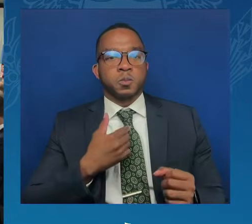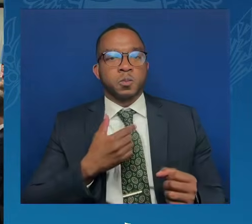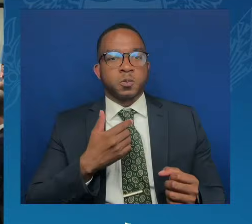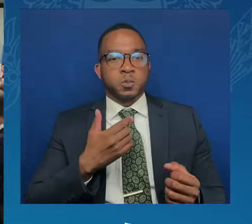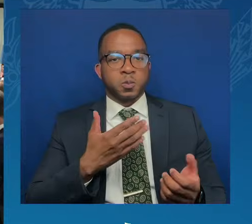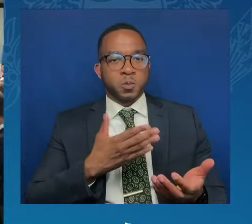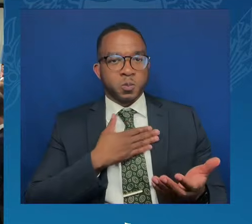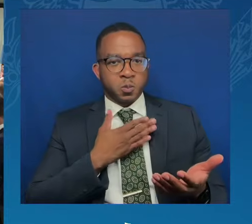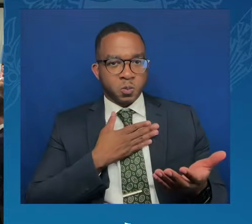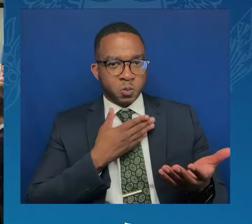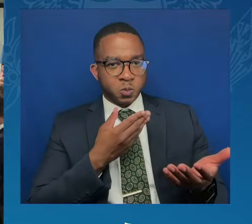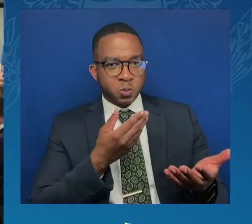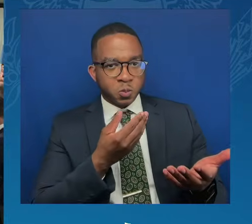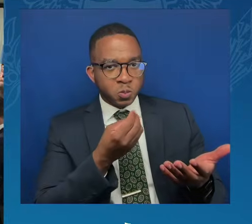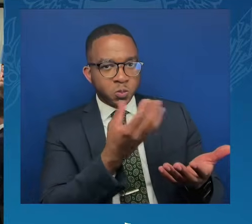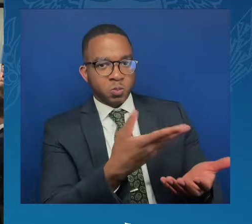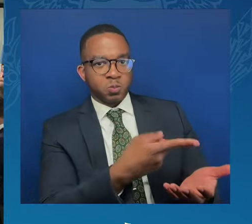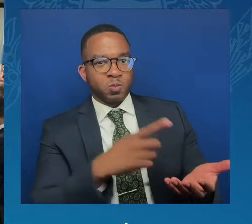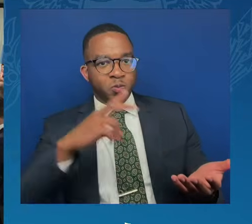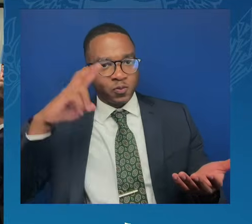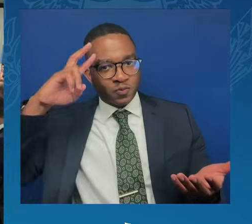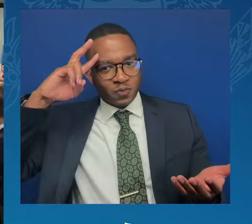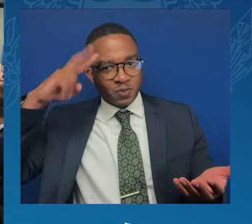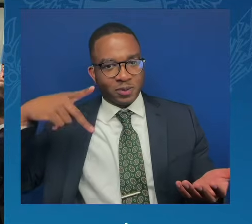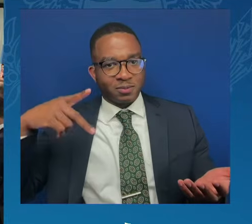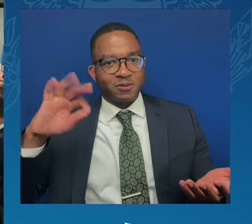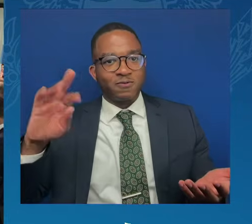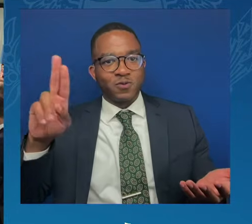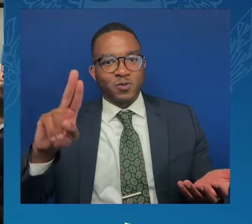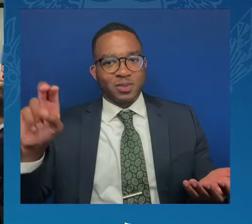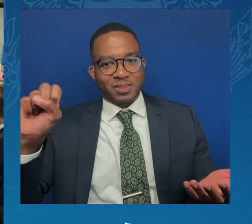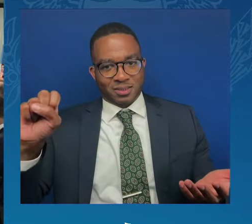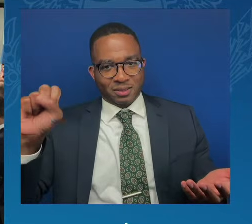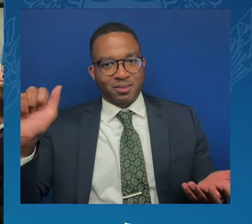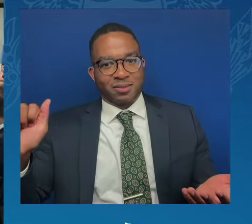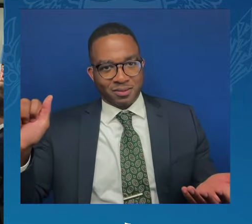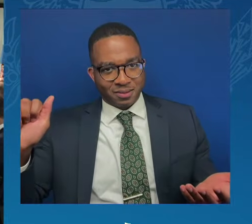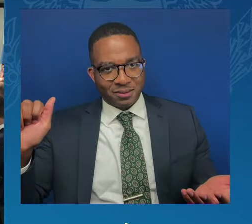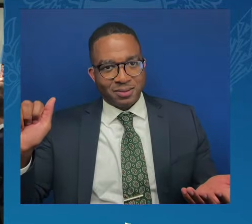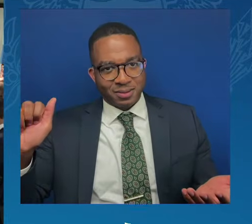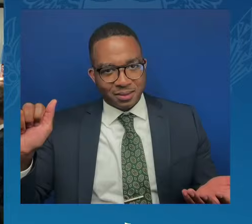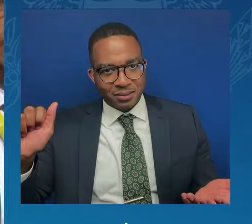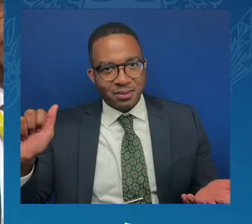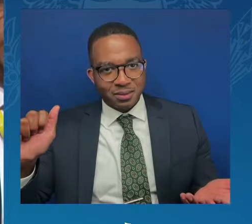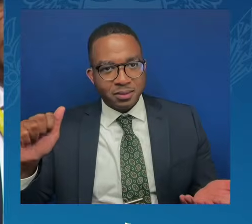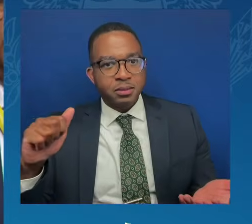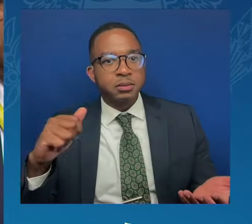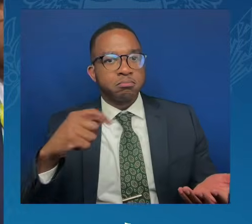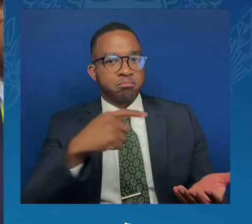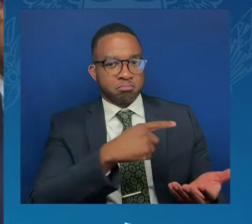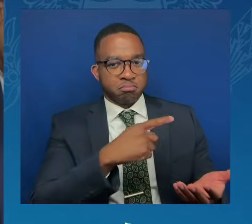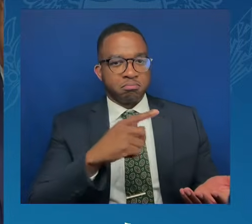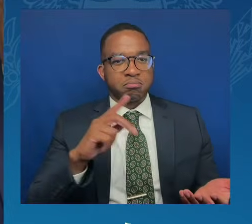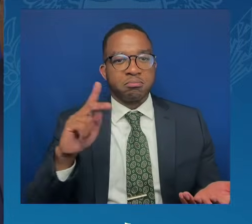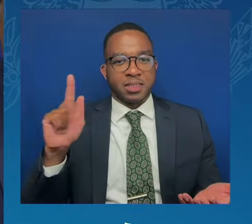of the United States of America, Kamala Harris. Vice President Harris: Thank you. Thank you, President Amherd and President Zelenskyy,